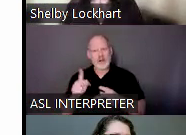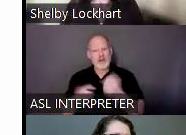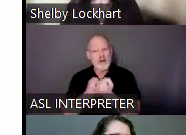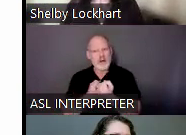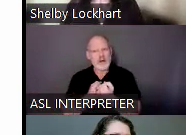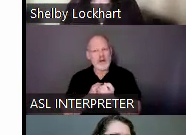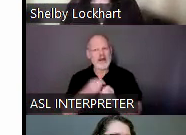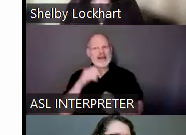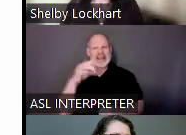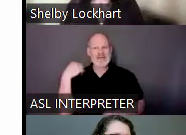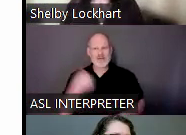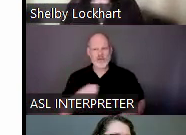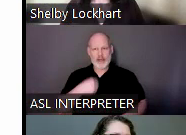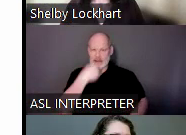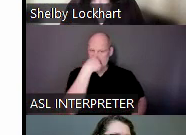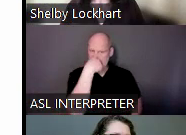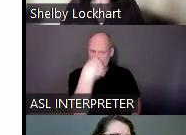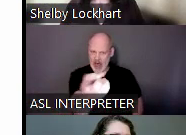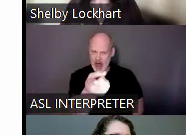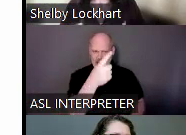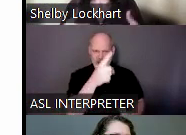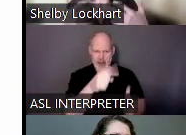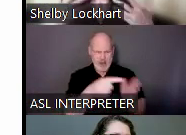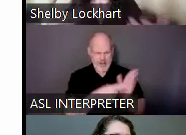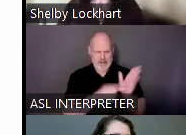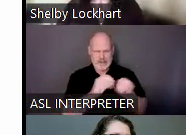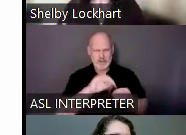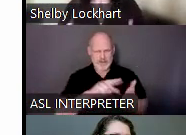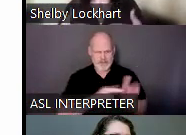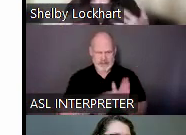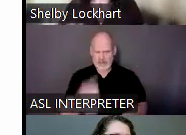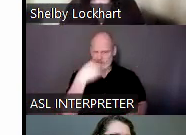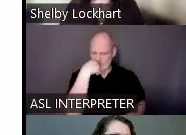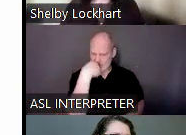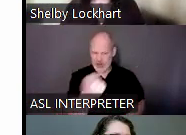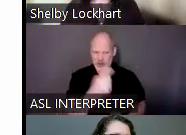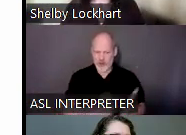tell people what we think they need to do about it, you you're not building a collective culture,